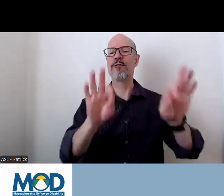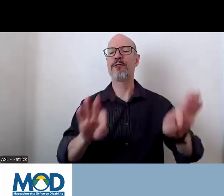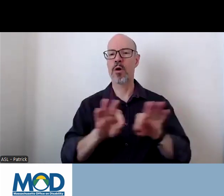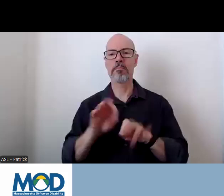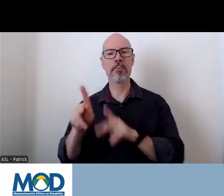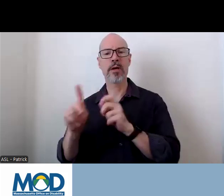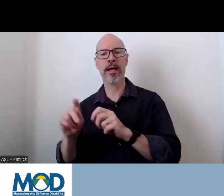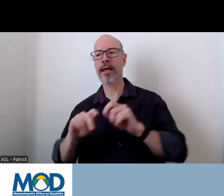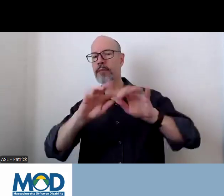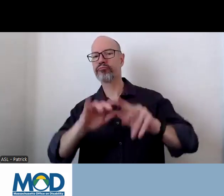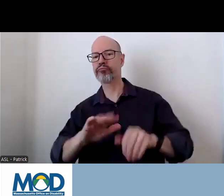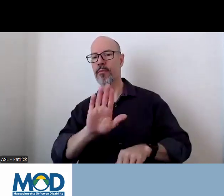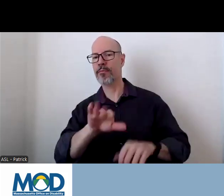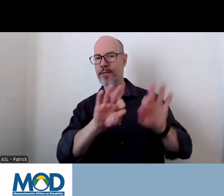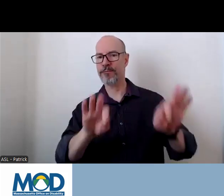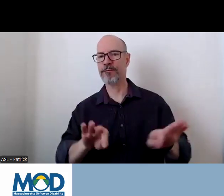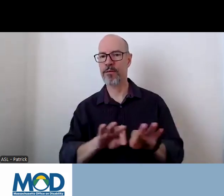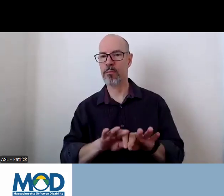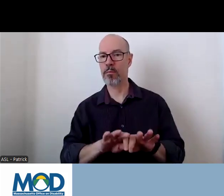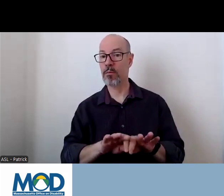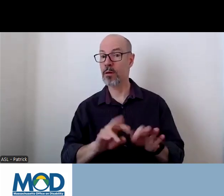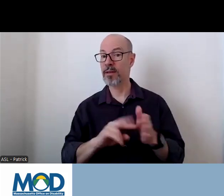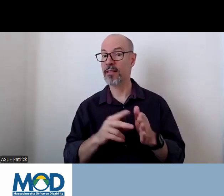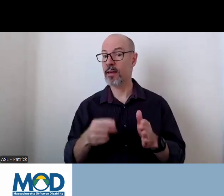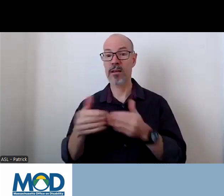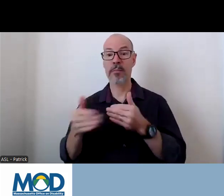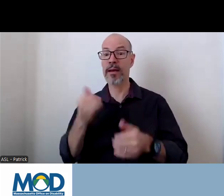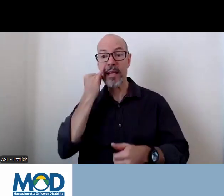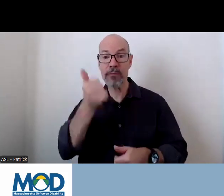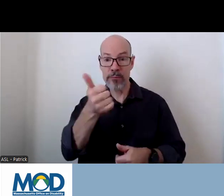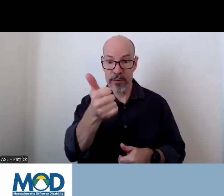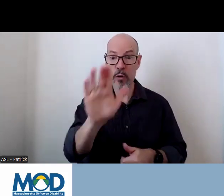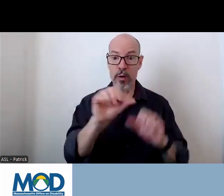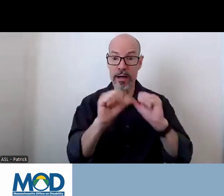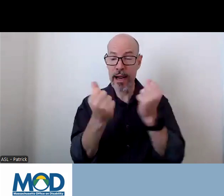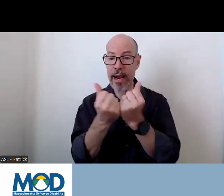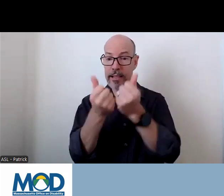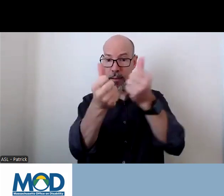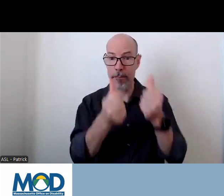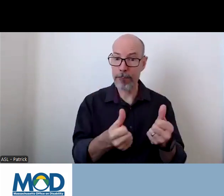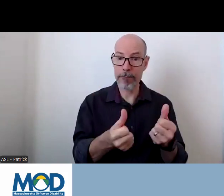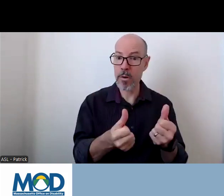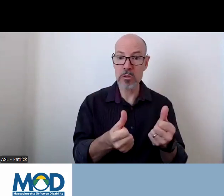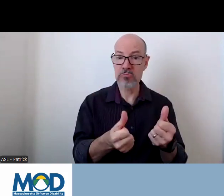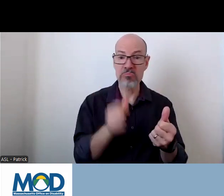public can post to, you still have obligations to make sure that that platform is accessible.